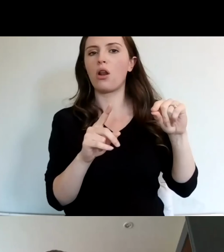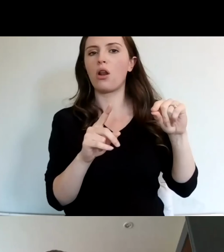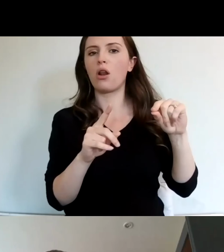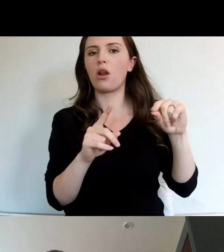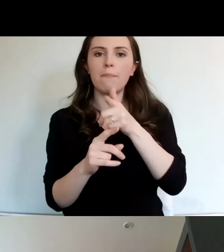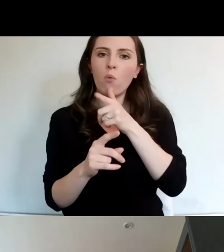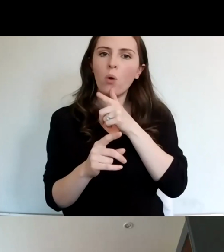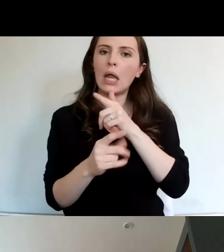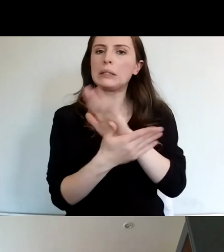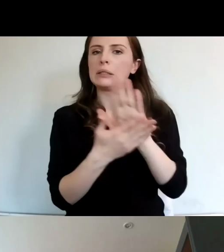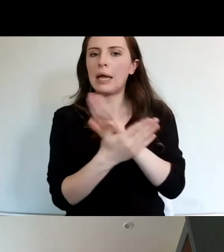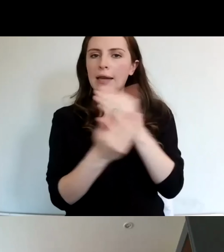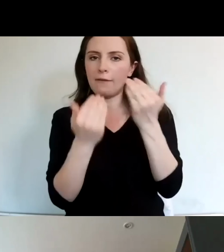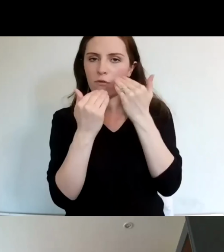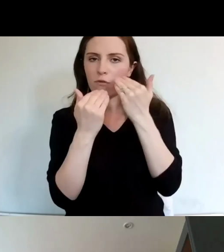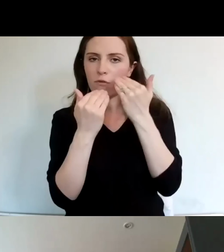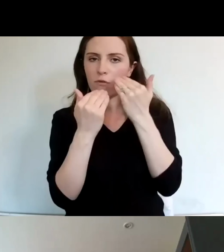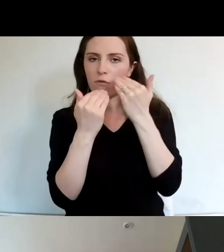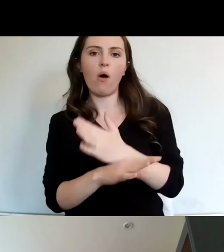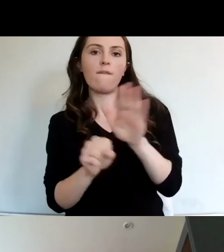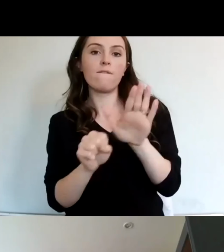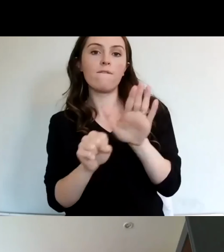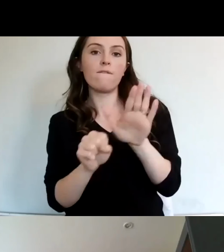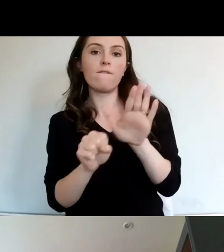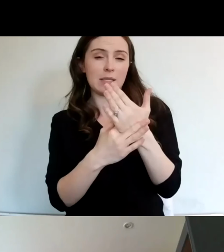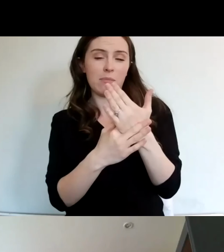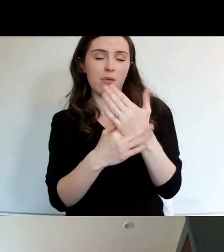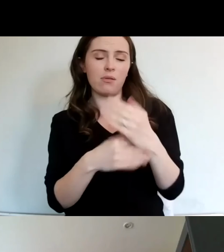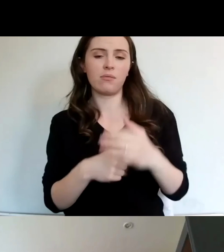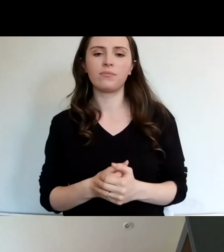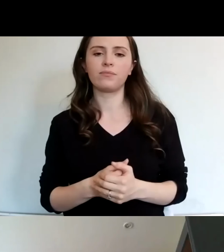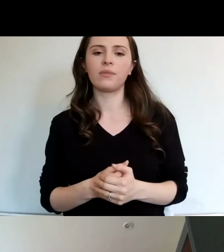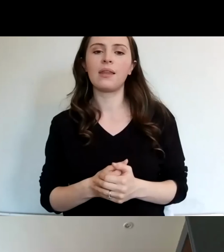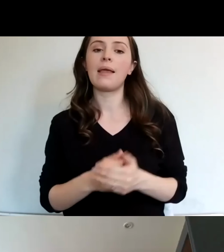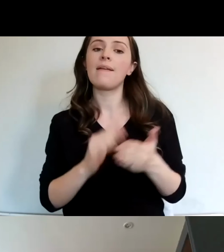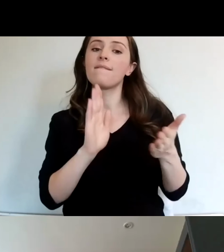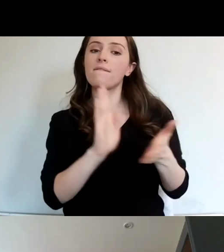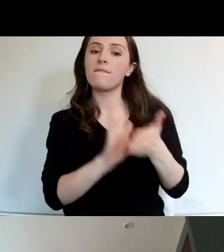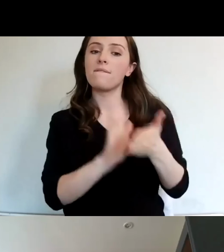that's fully accessible and inclusive for all. Then we look at venues, buildings and facilities,